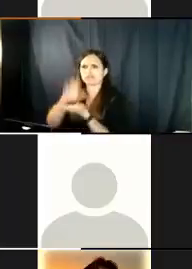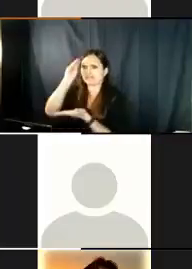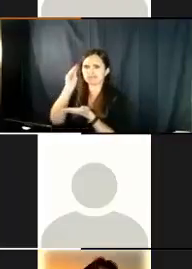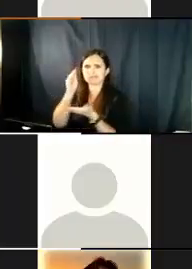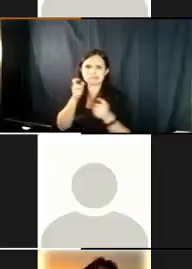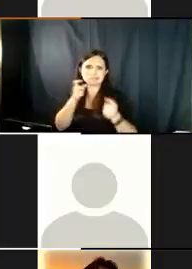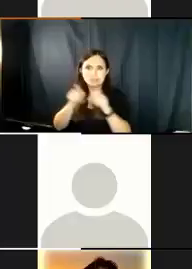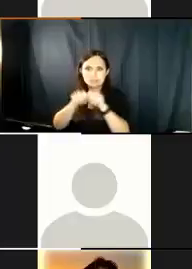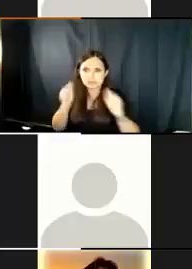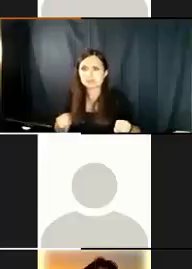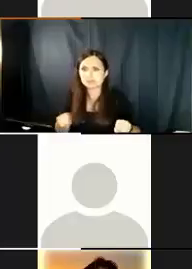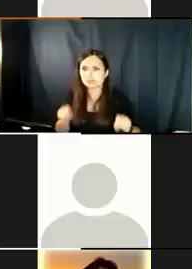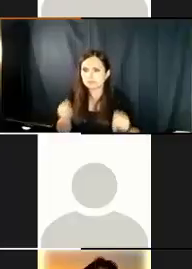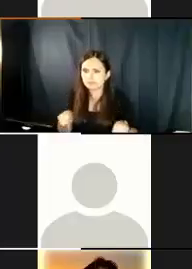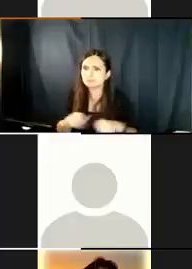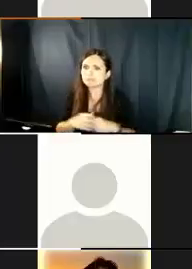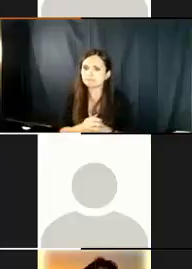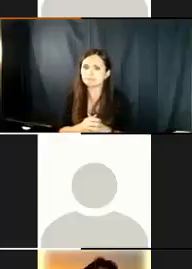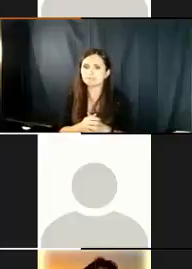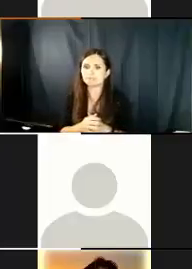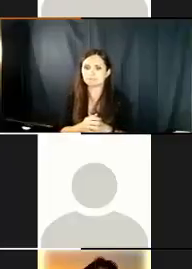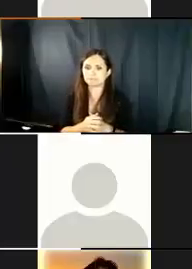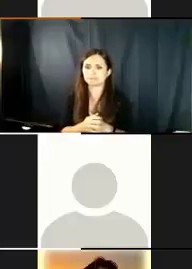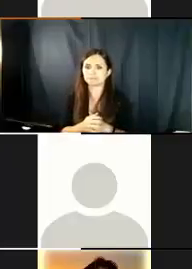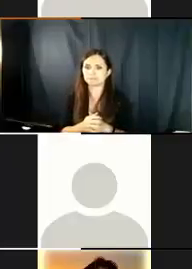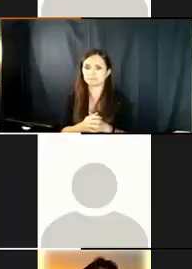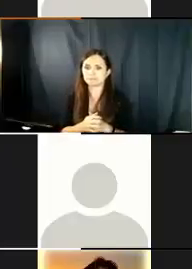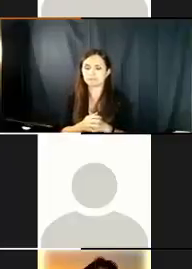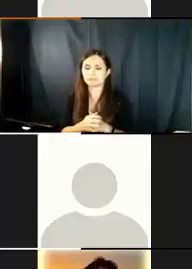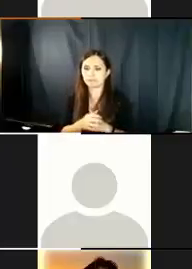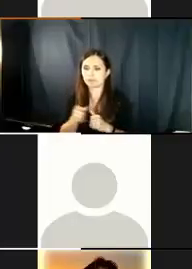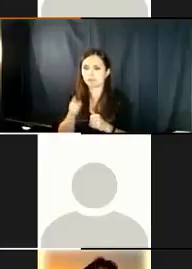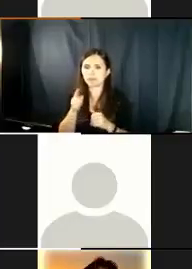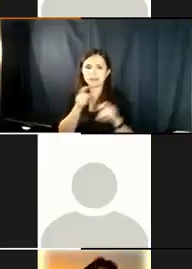Edgenuity, Google, Buzz (4:25), great.